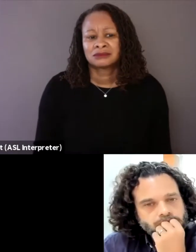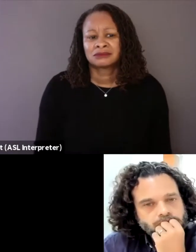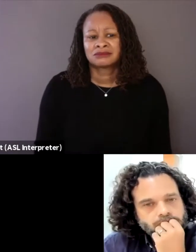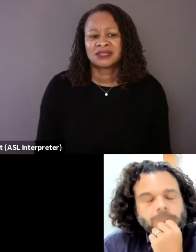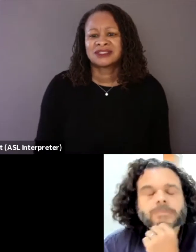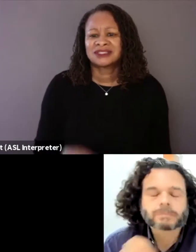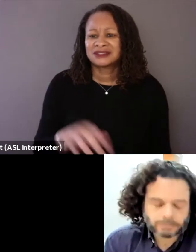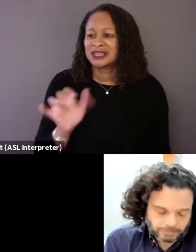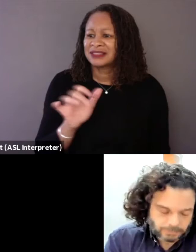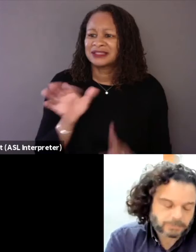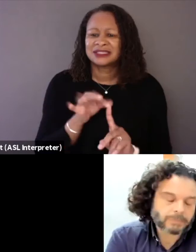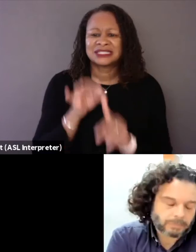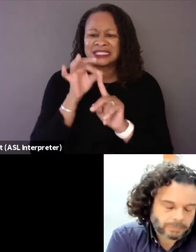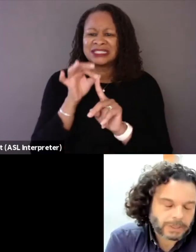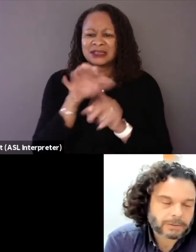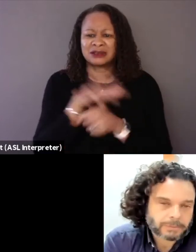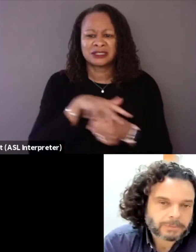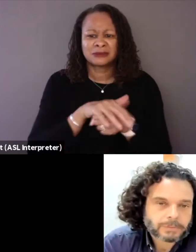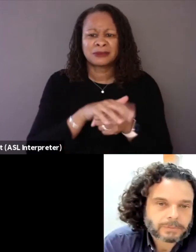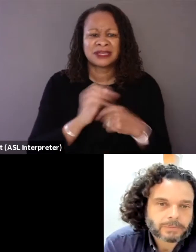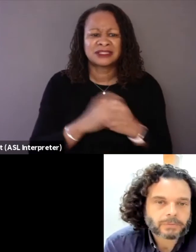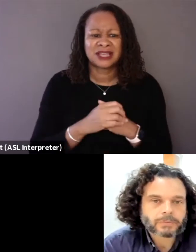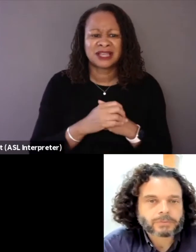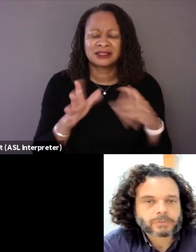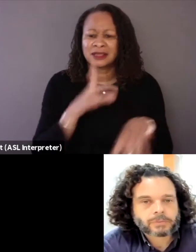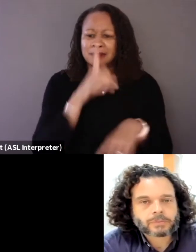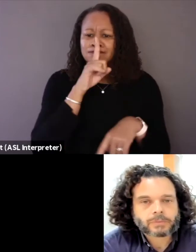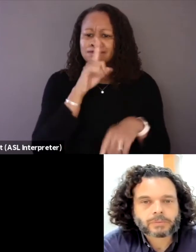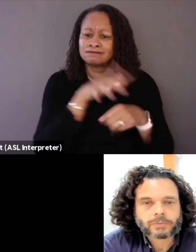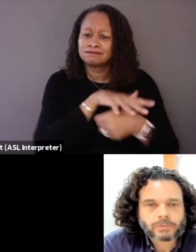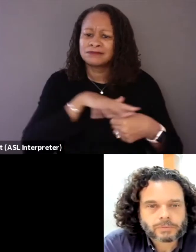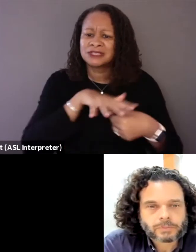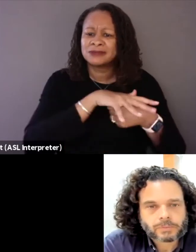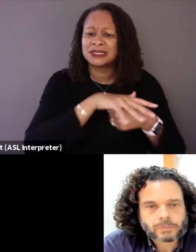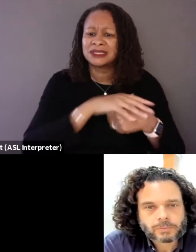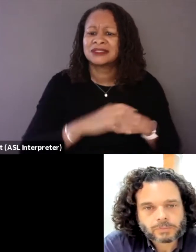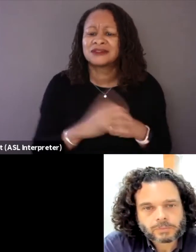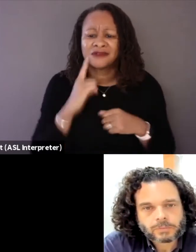You're, you're in their, their sacred private space there. And was gonna say that a lot of the moments